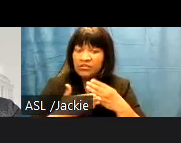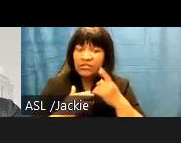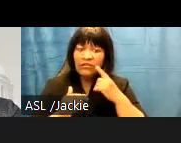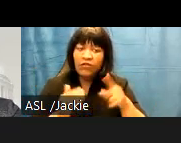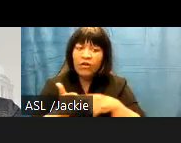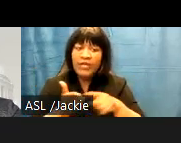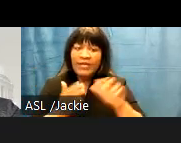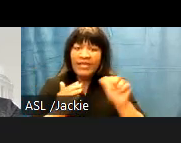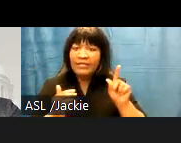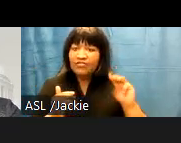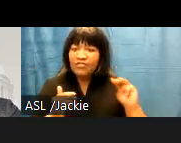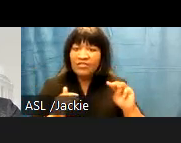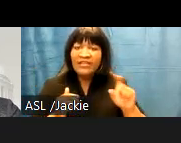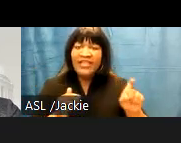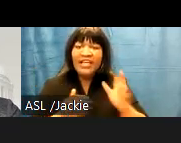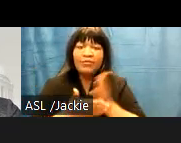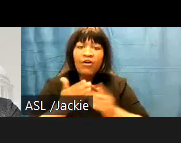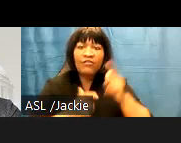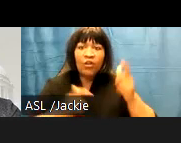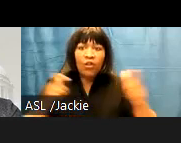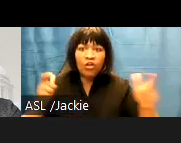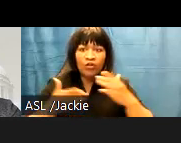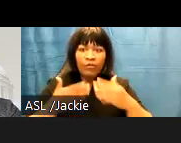administration as part of a larger scope of work with